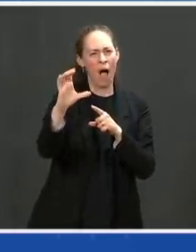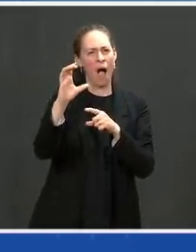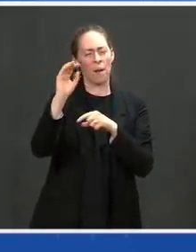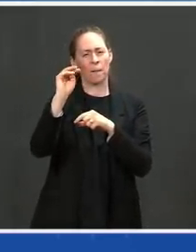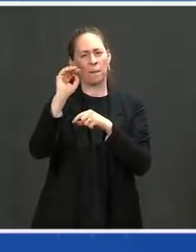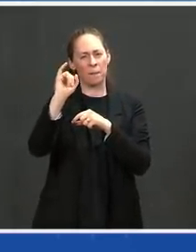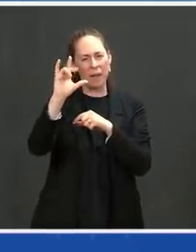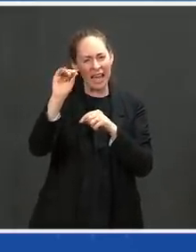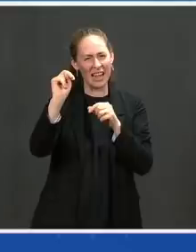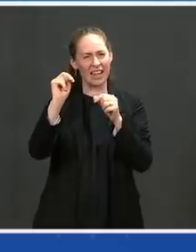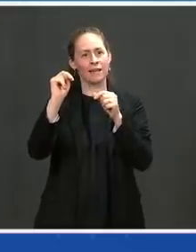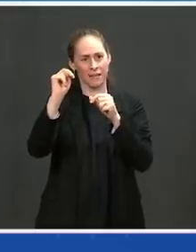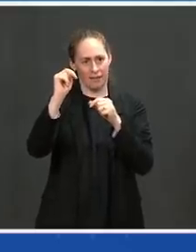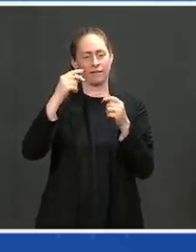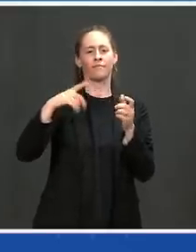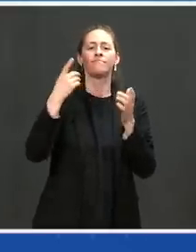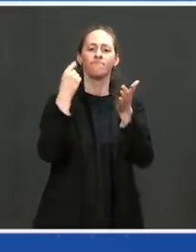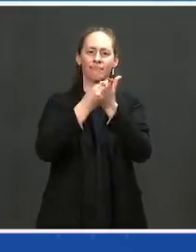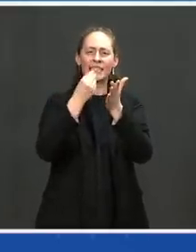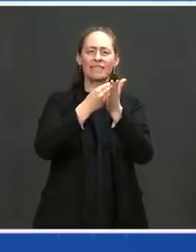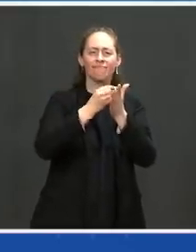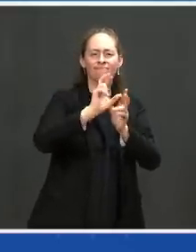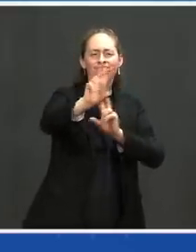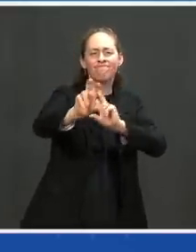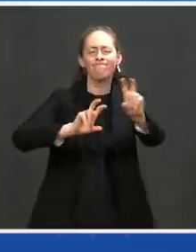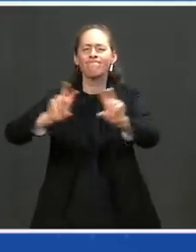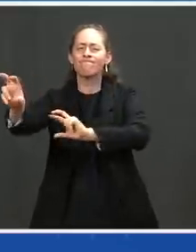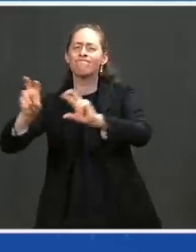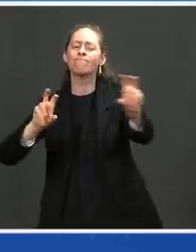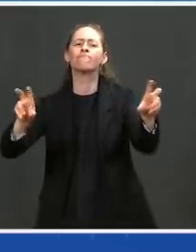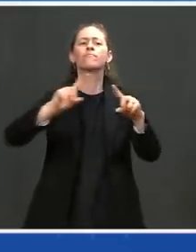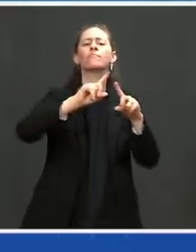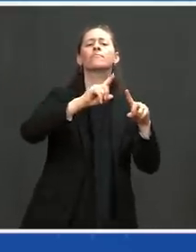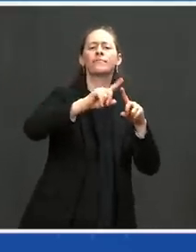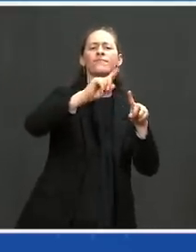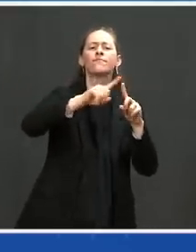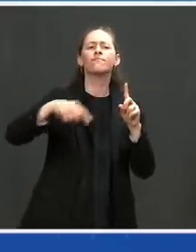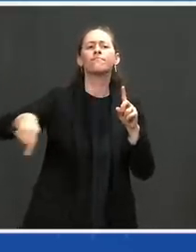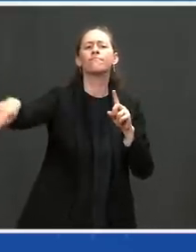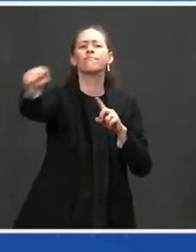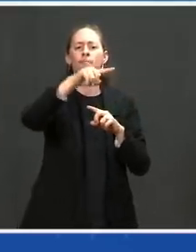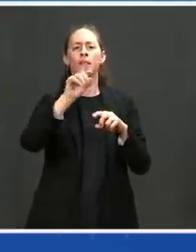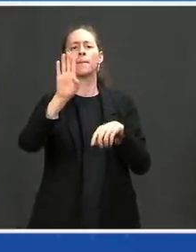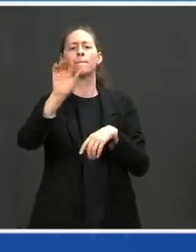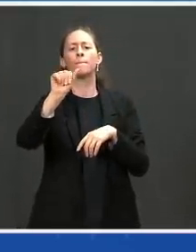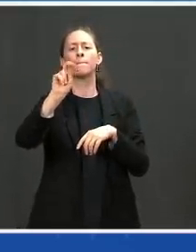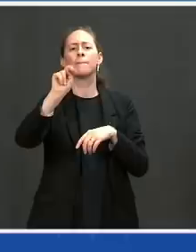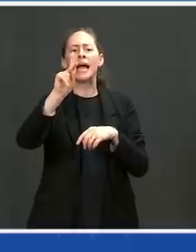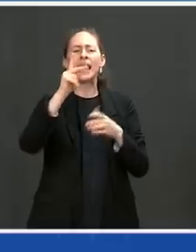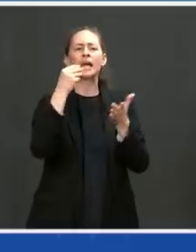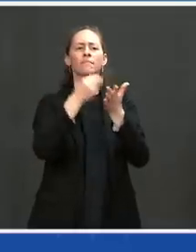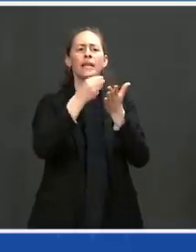have gone into people's bank accounts. That's real money in people's pockets, bringing relief instantly, almost.